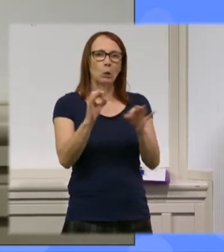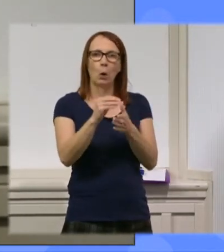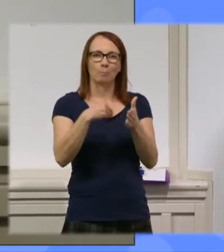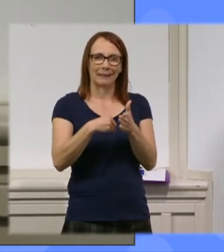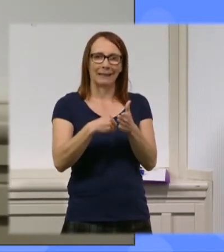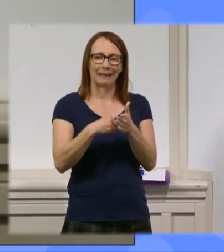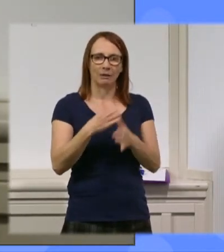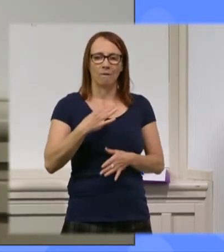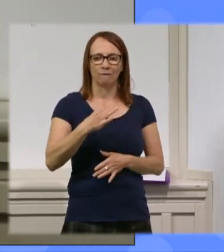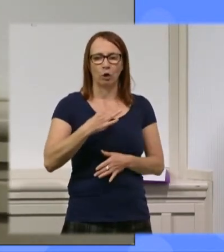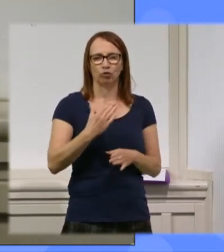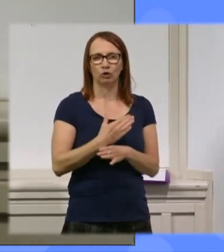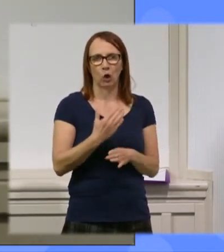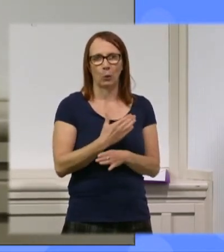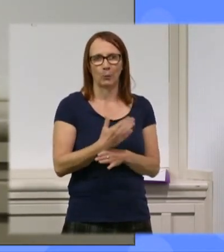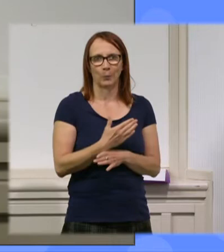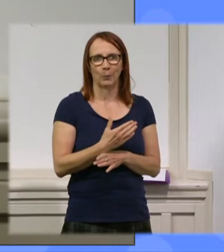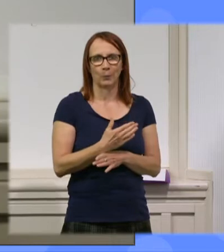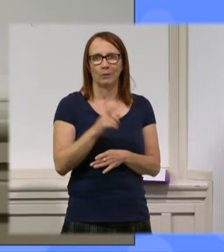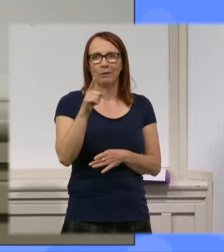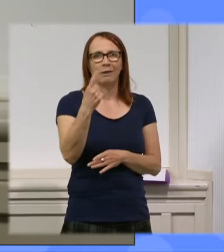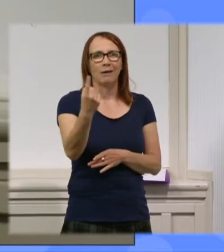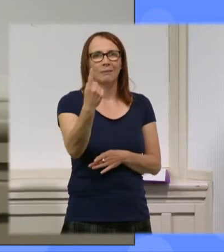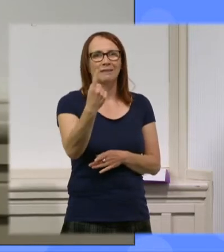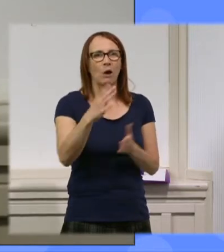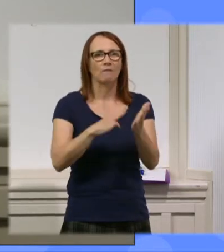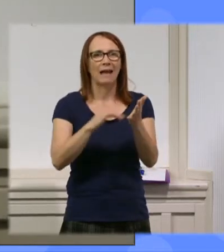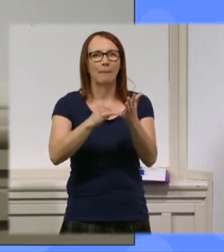voluntarily so Patrick of course is an MSP that's how he makes his living I